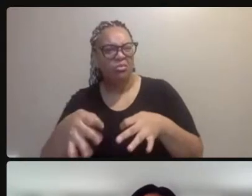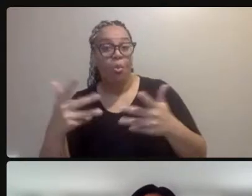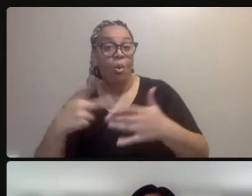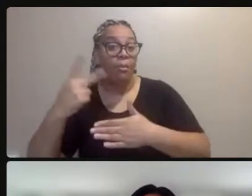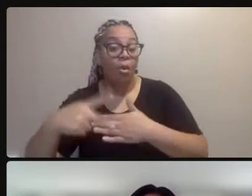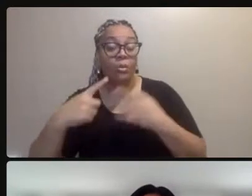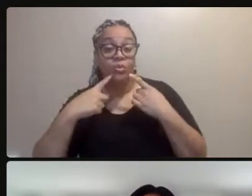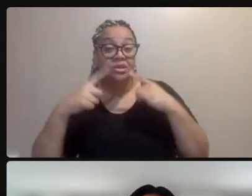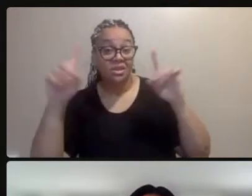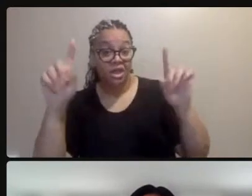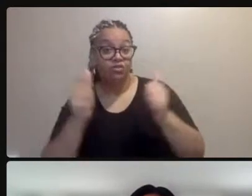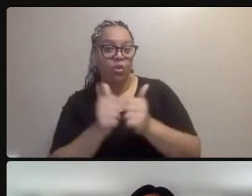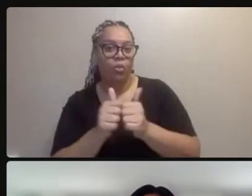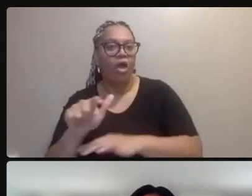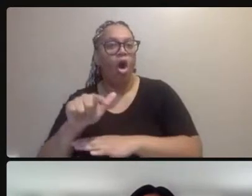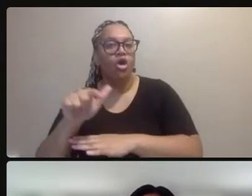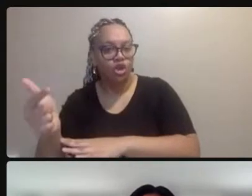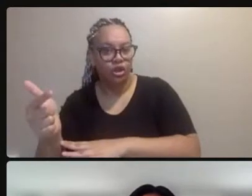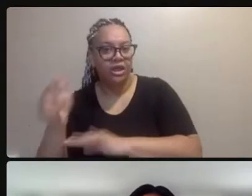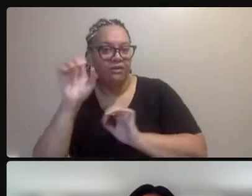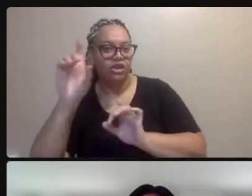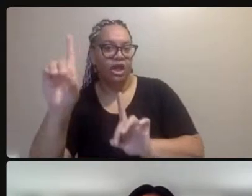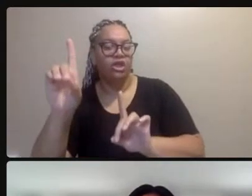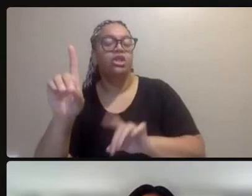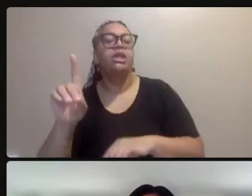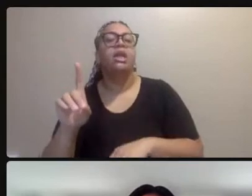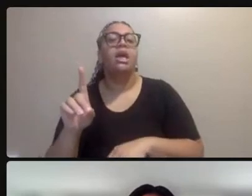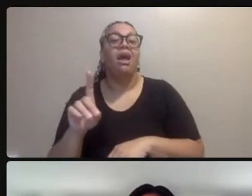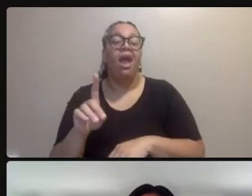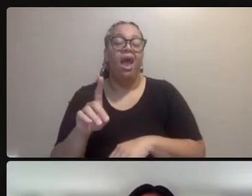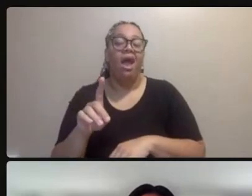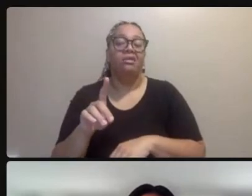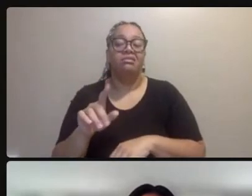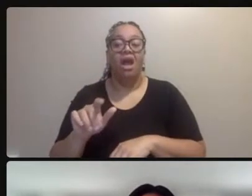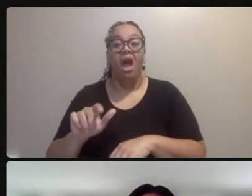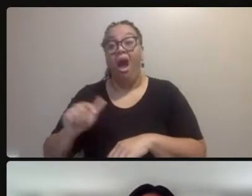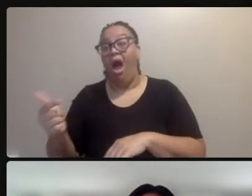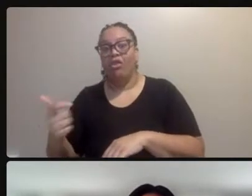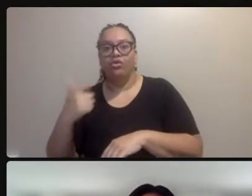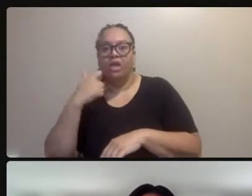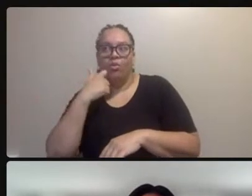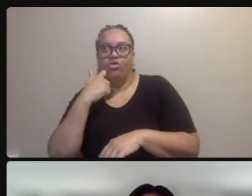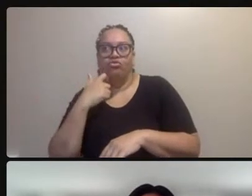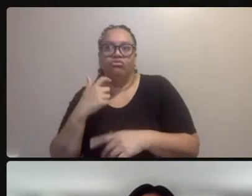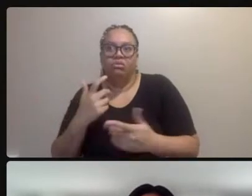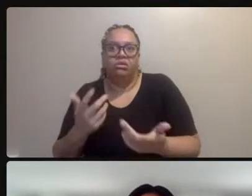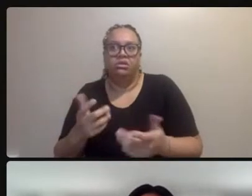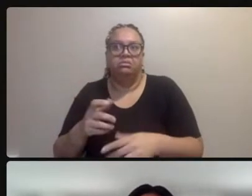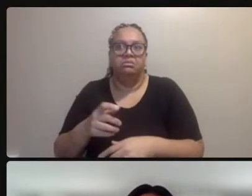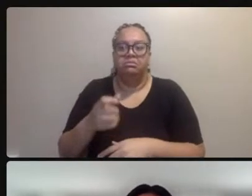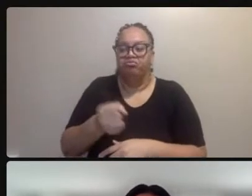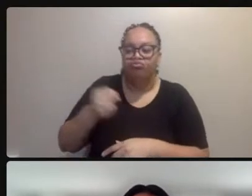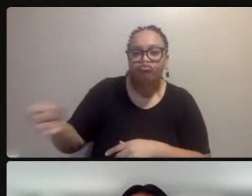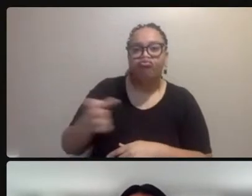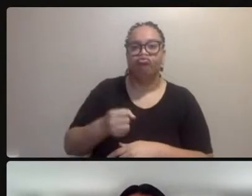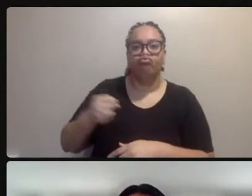PROGRAM FOR ME BECAUSE IT